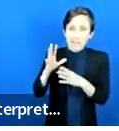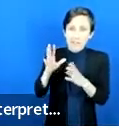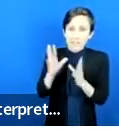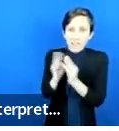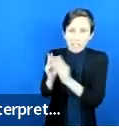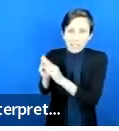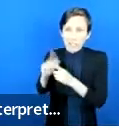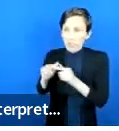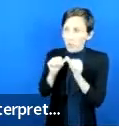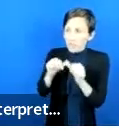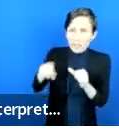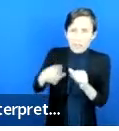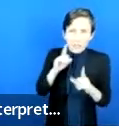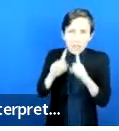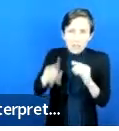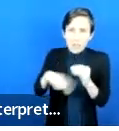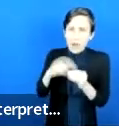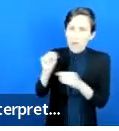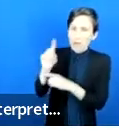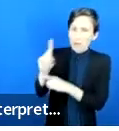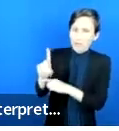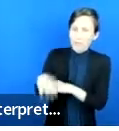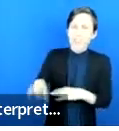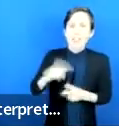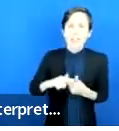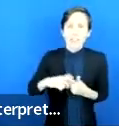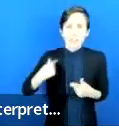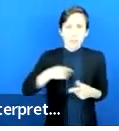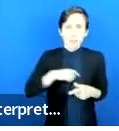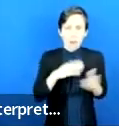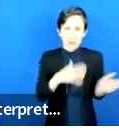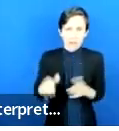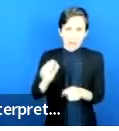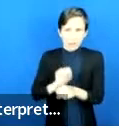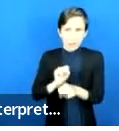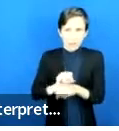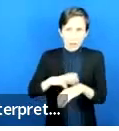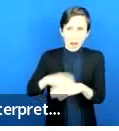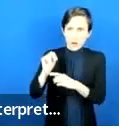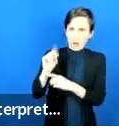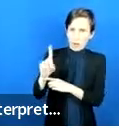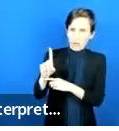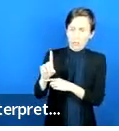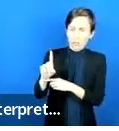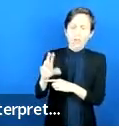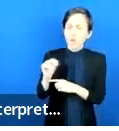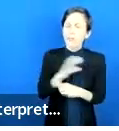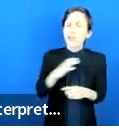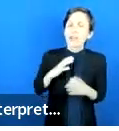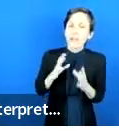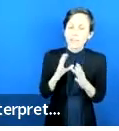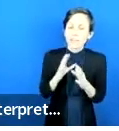And then again, we are planning on working on the neurodiversity, sorry, the conference again for next year.